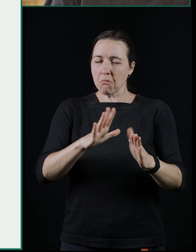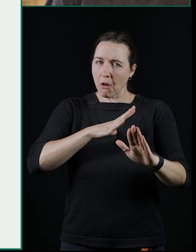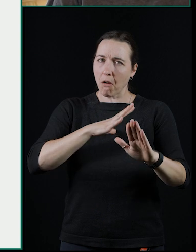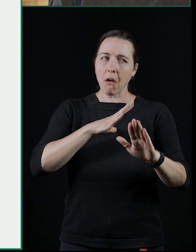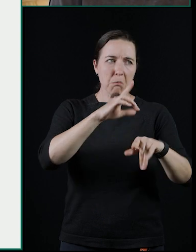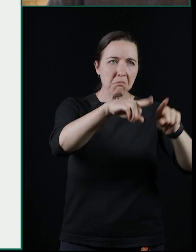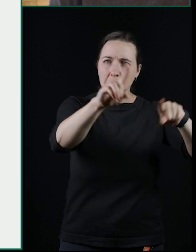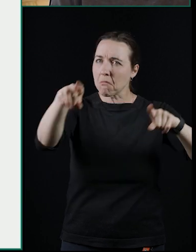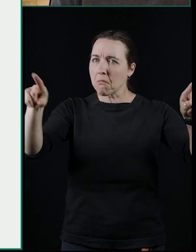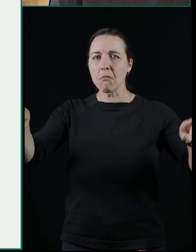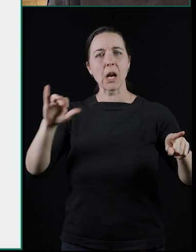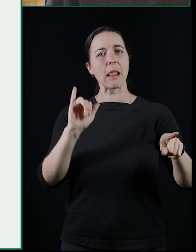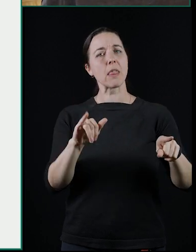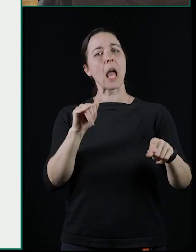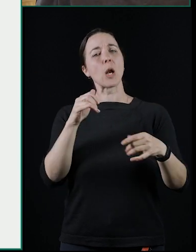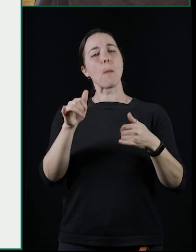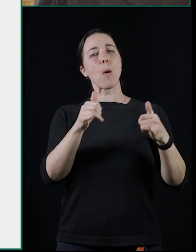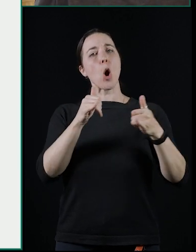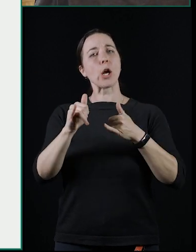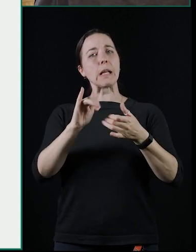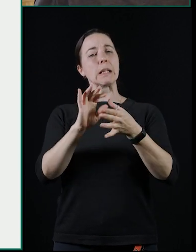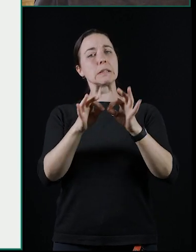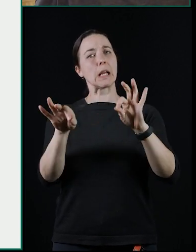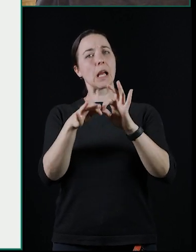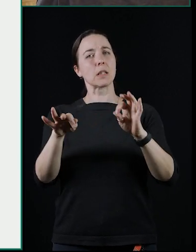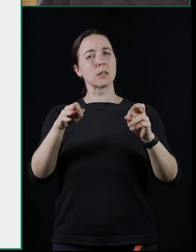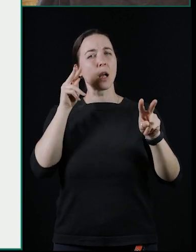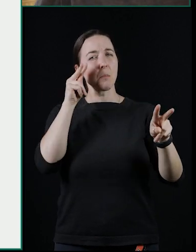The Party Text Moderation allows us